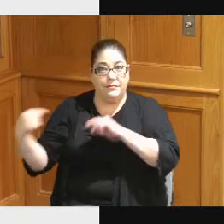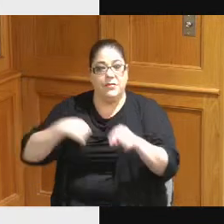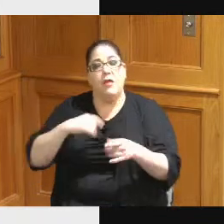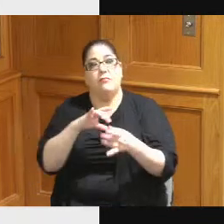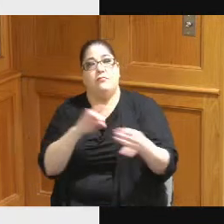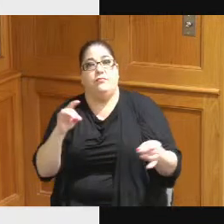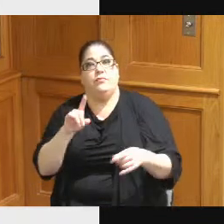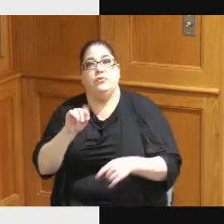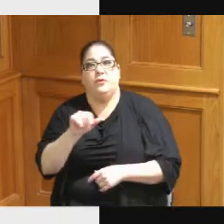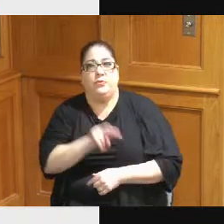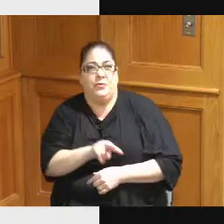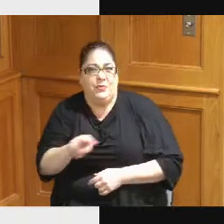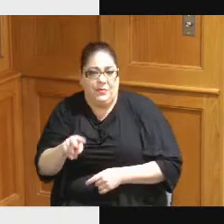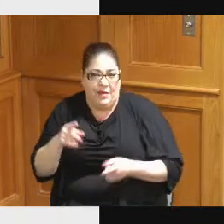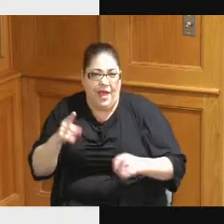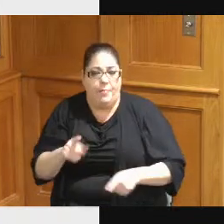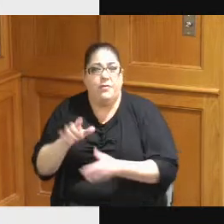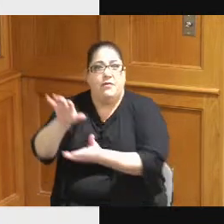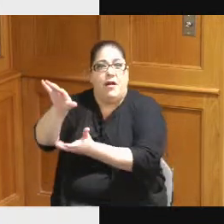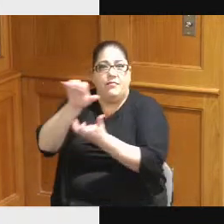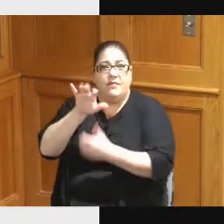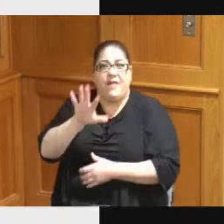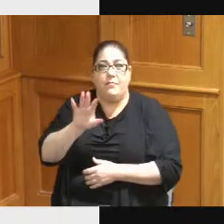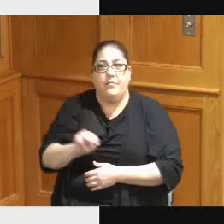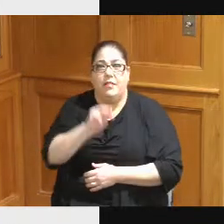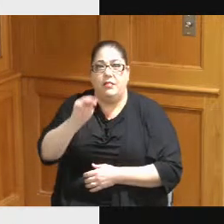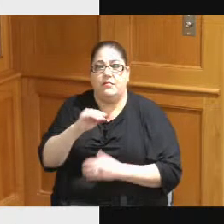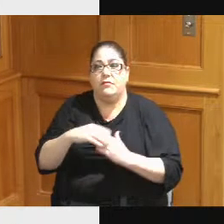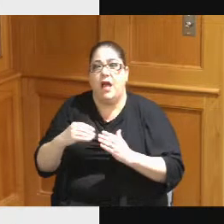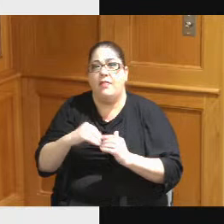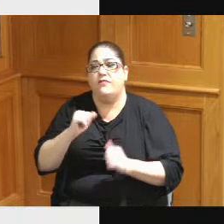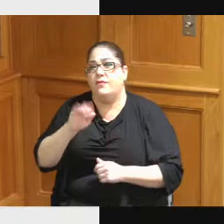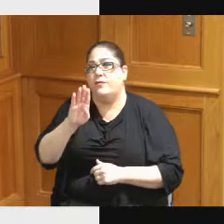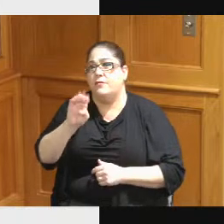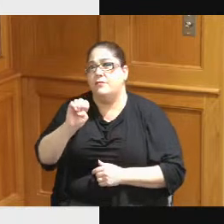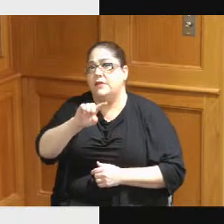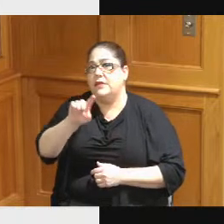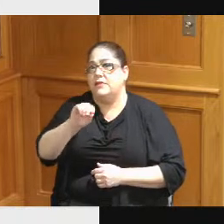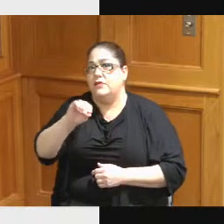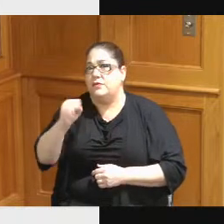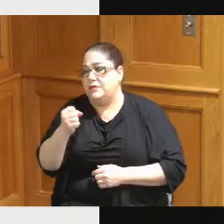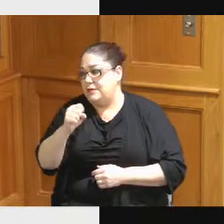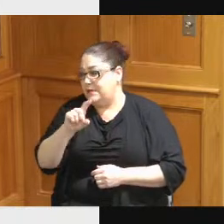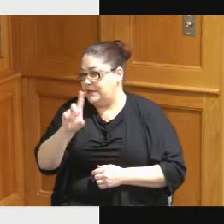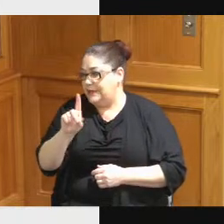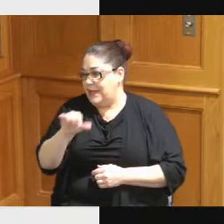in 2022 we received five million dollars from the Bezos day one families fund that is a